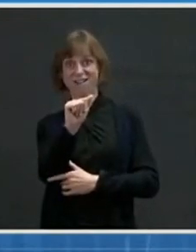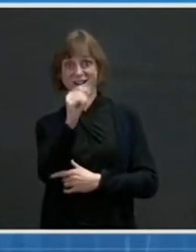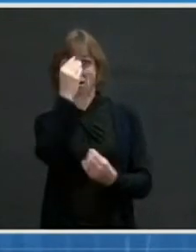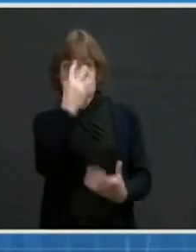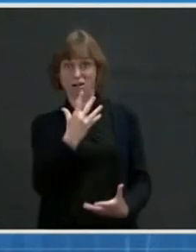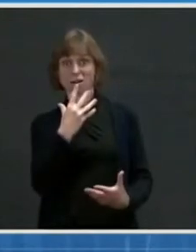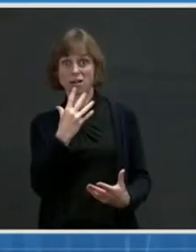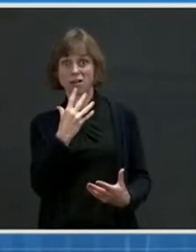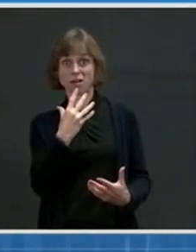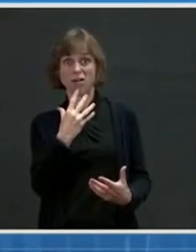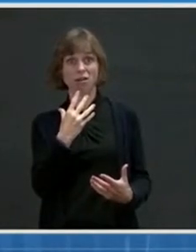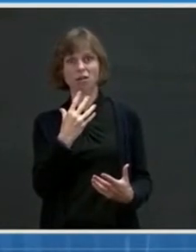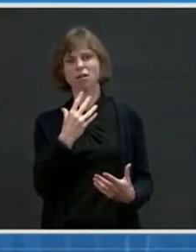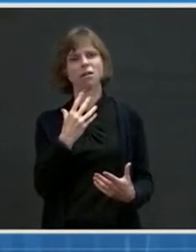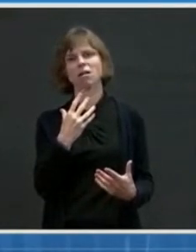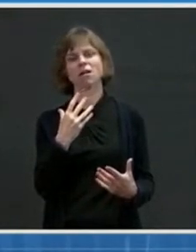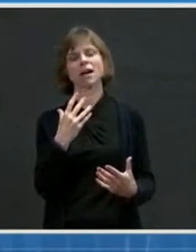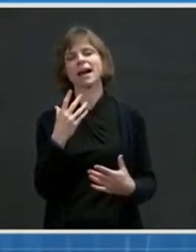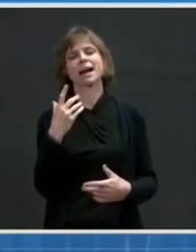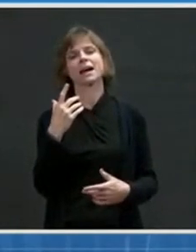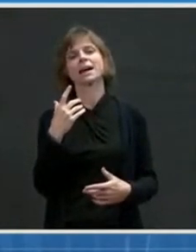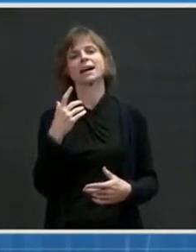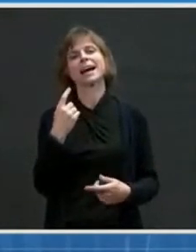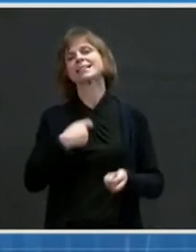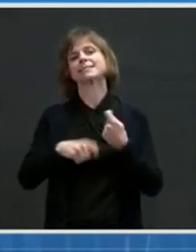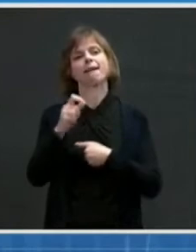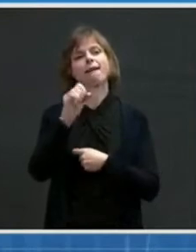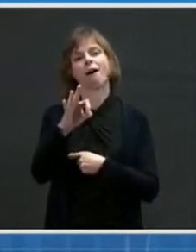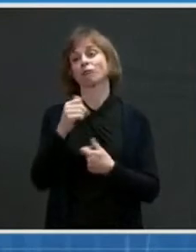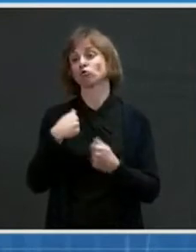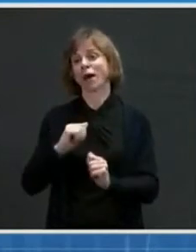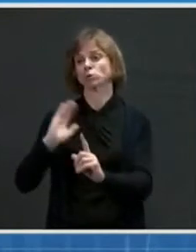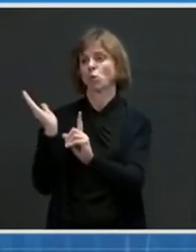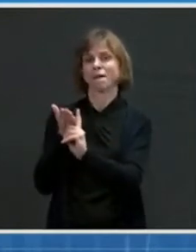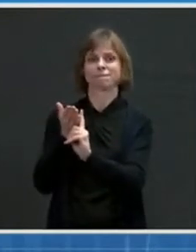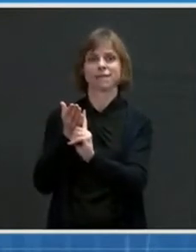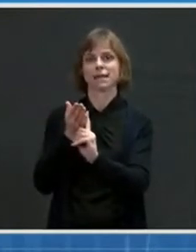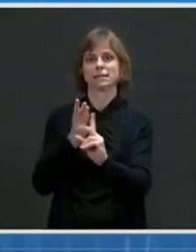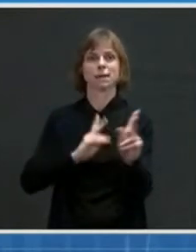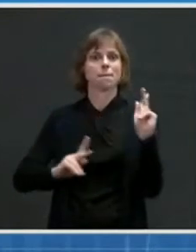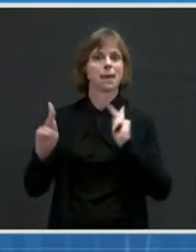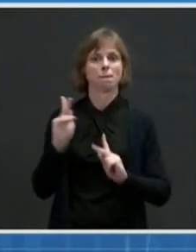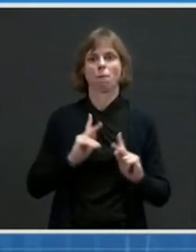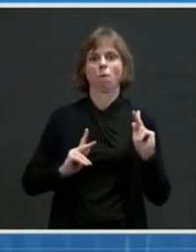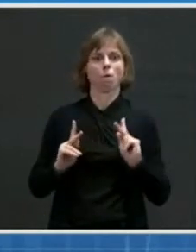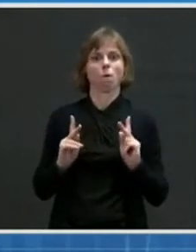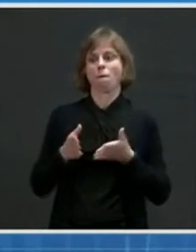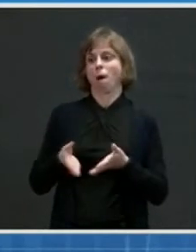RELEASE INFORMATION BASED ON DATA, NOT TO YOUR QUESTION,